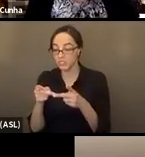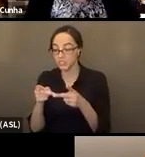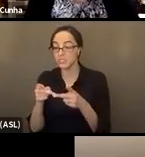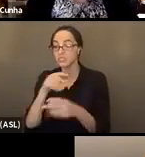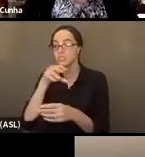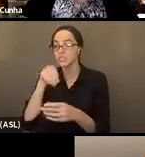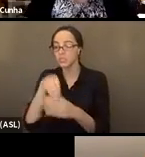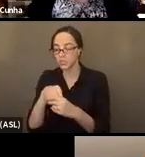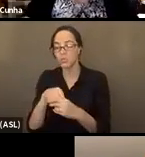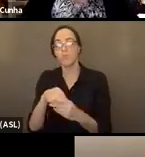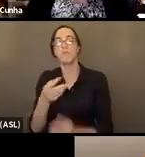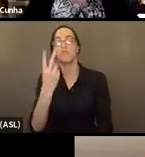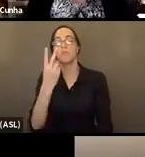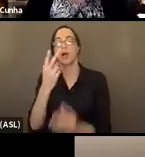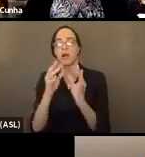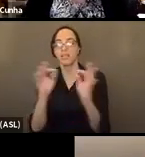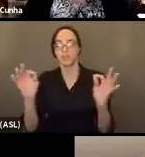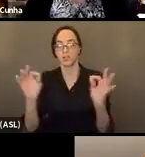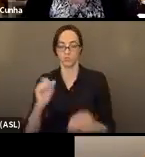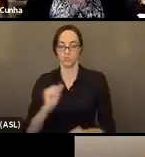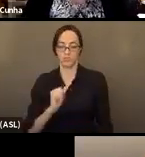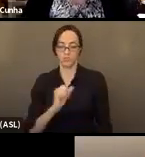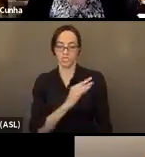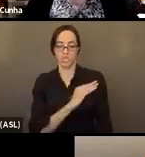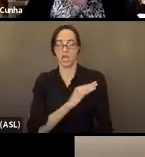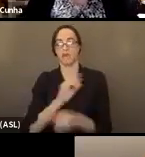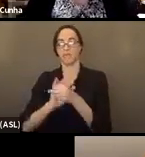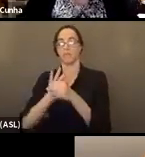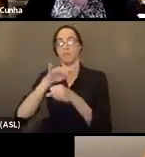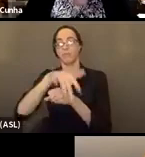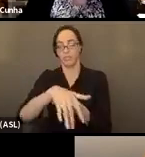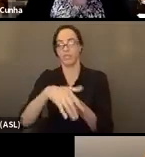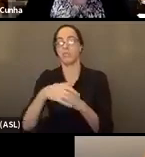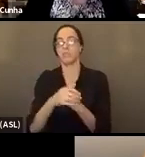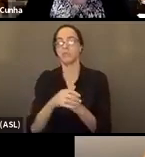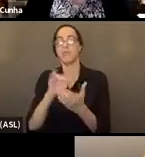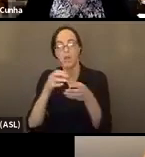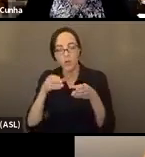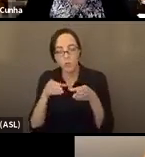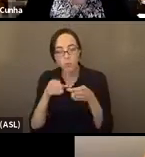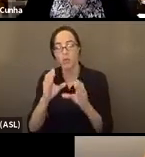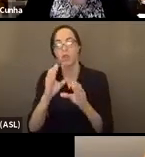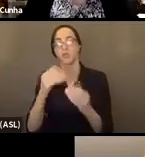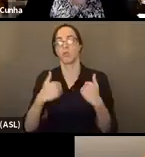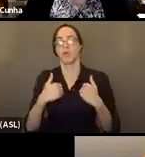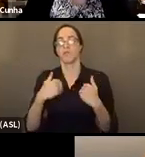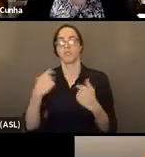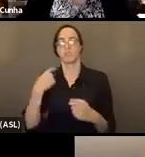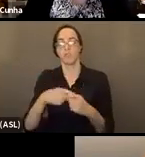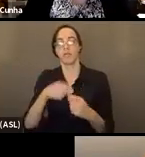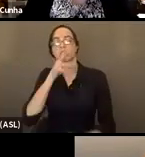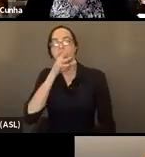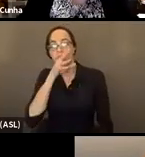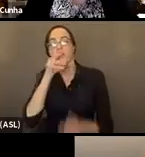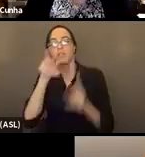staff so that we have you know spanish-speaking folks available at the shelters i know when i